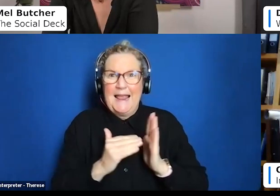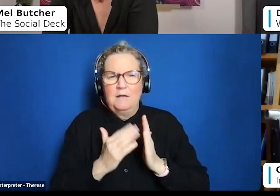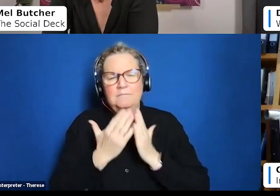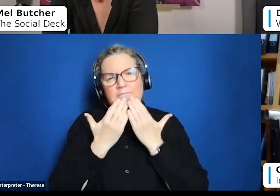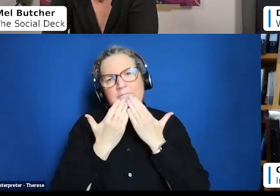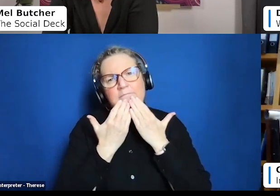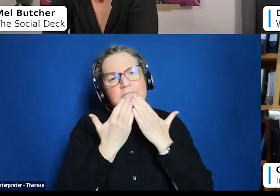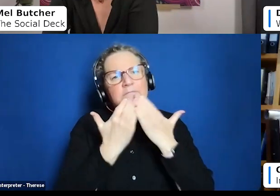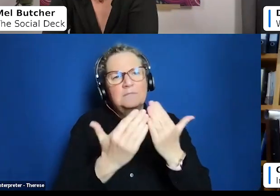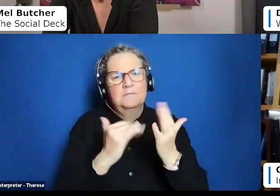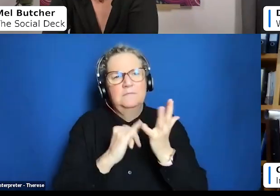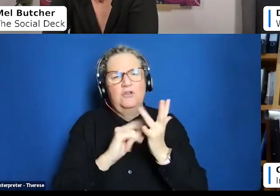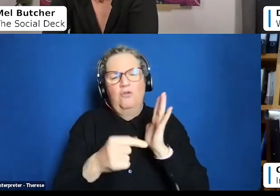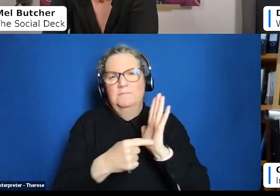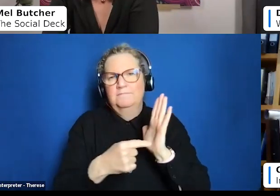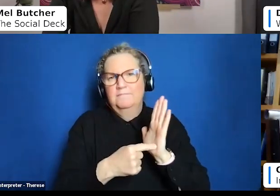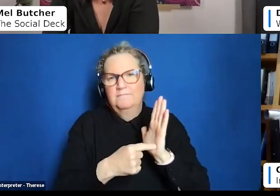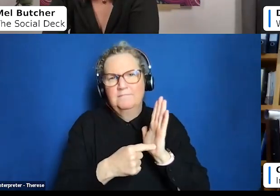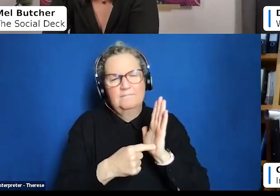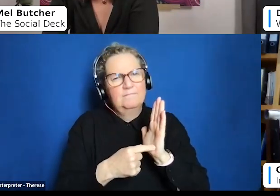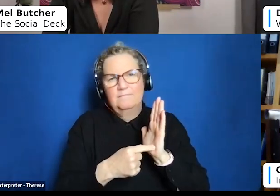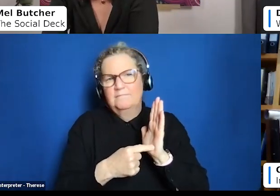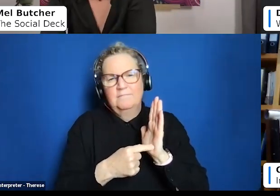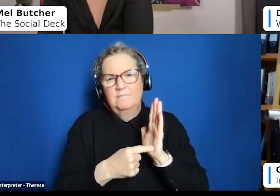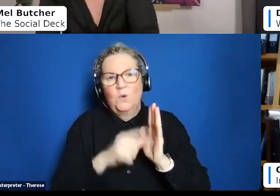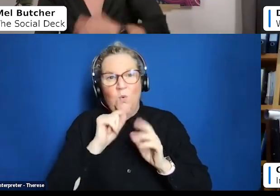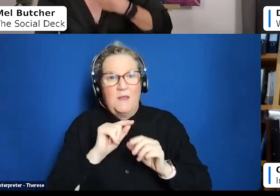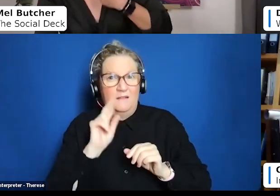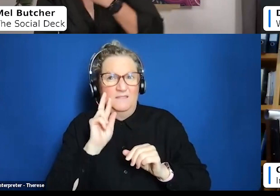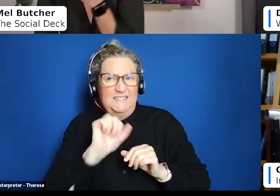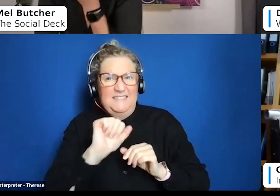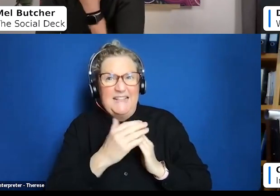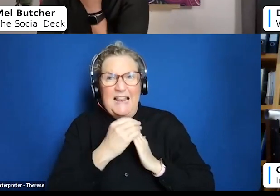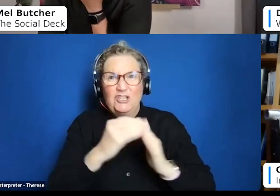because Scott was a really, as you can see in terms of his leadership in the room,